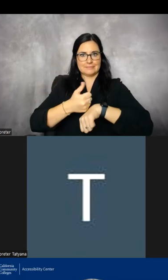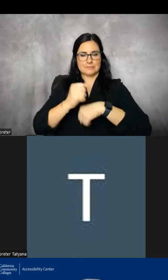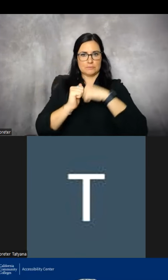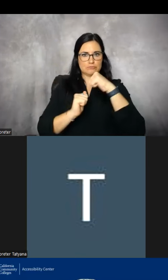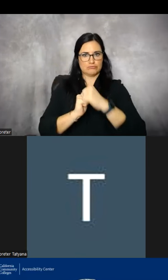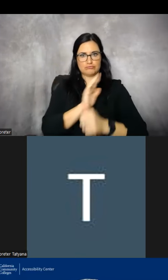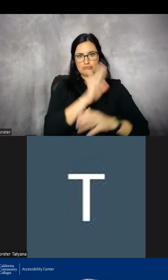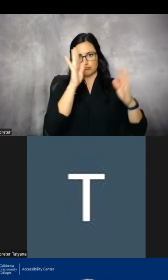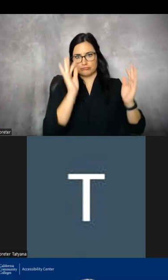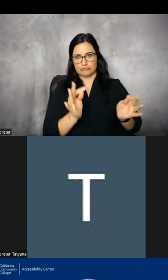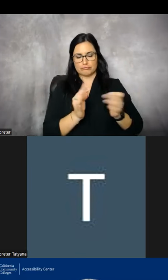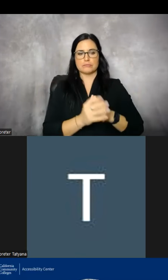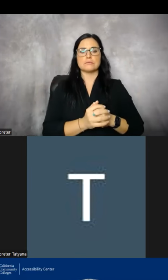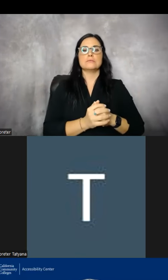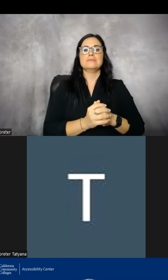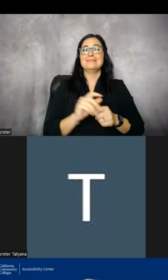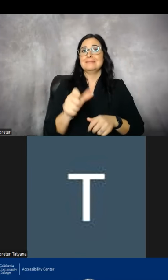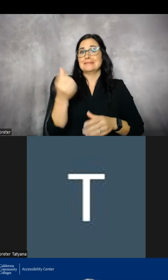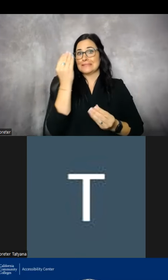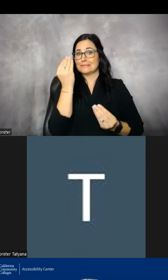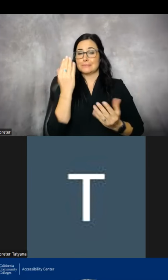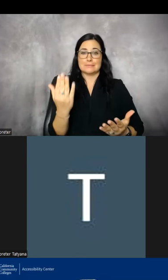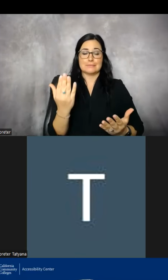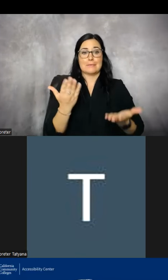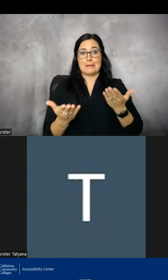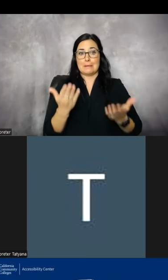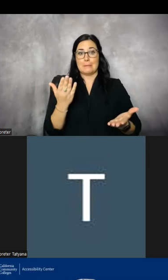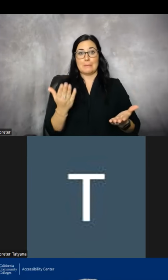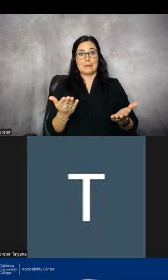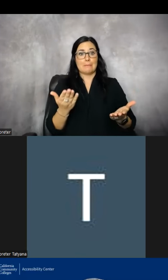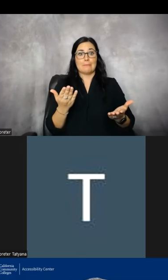is there any information that maybe was implied